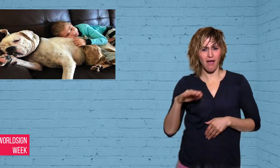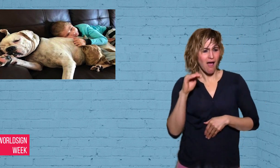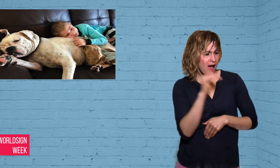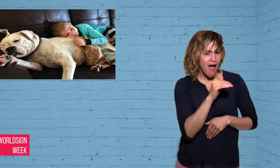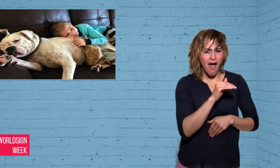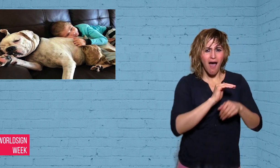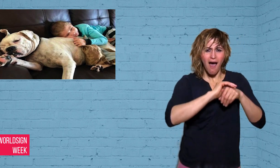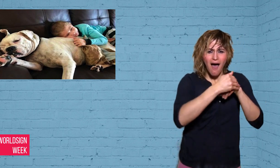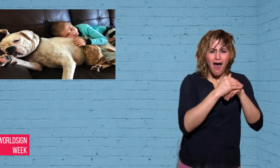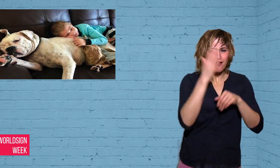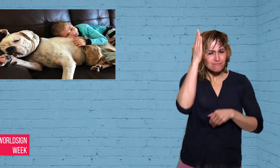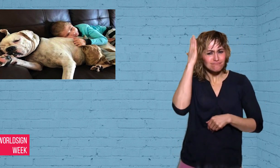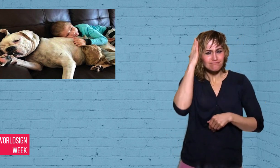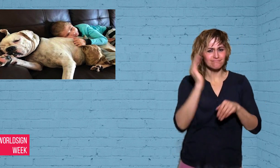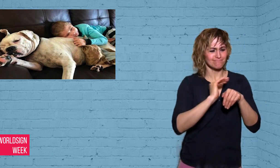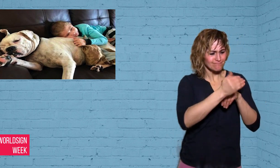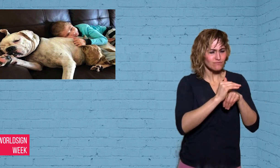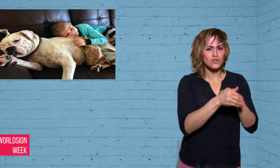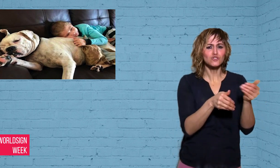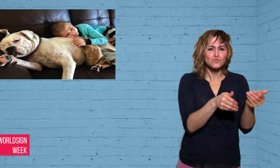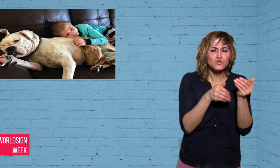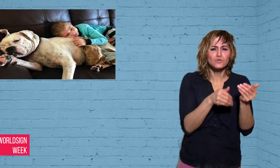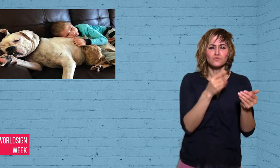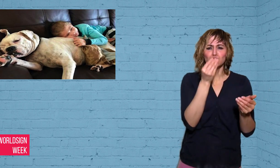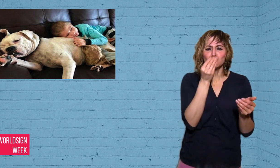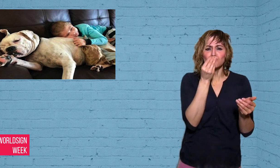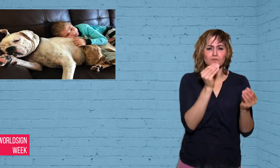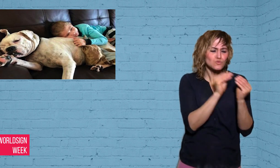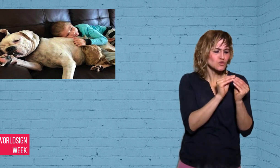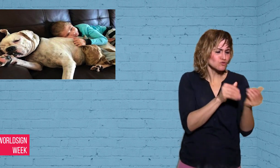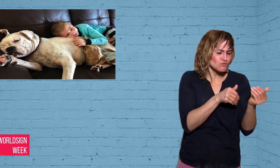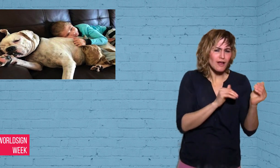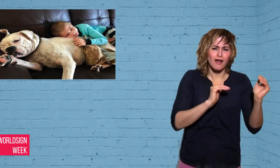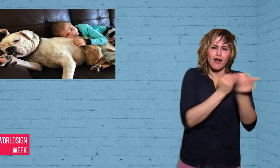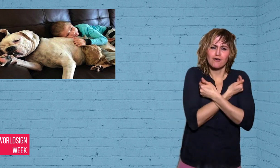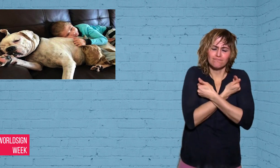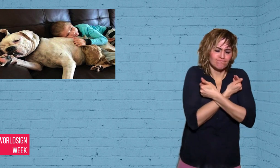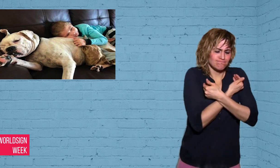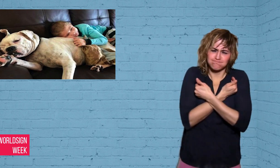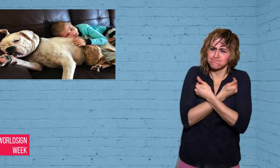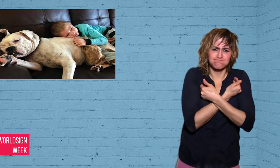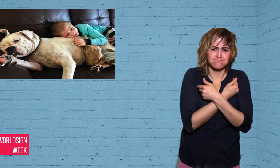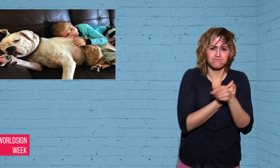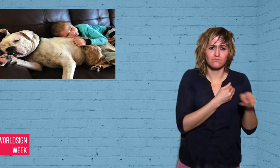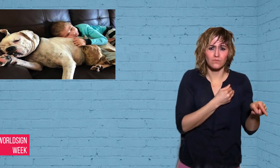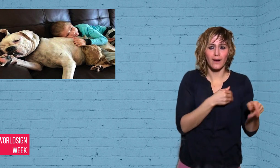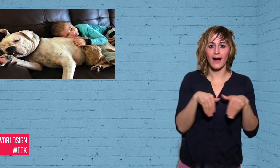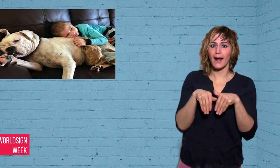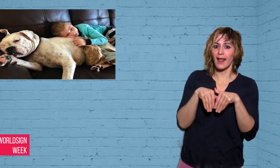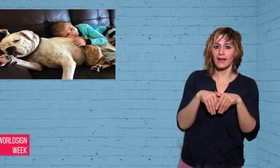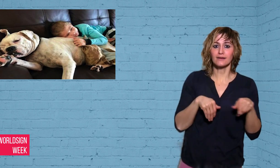kissed and hugged the dog, who